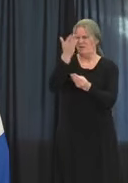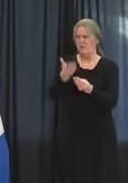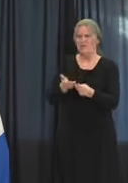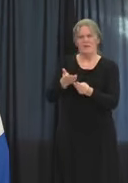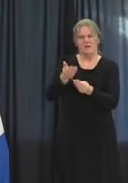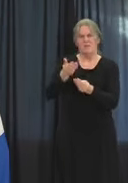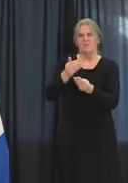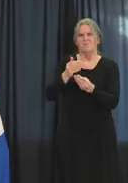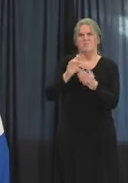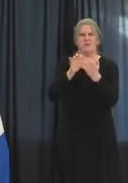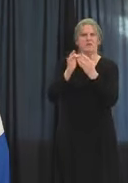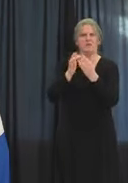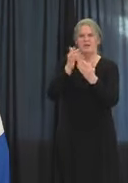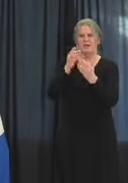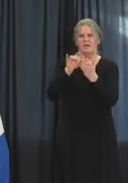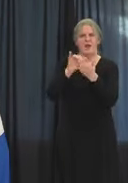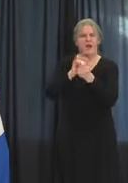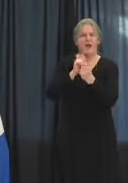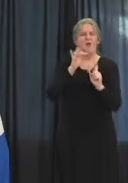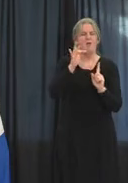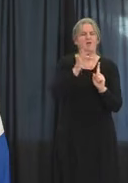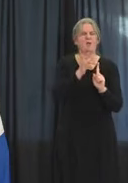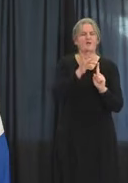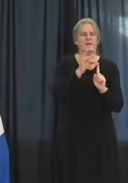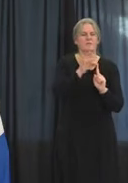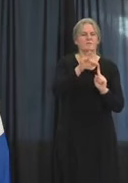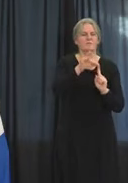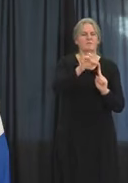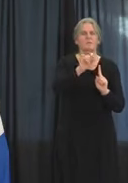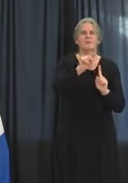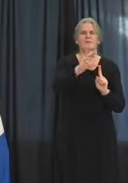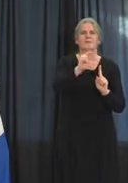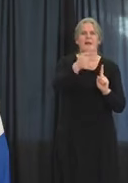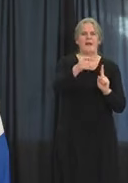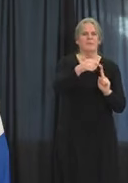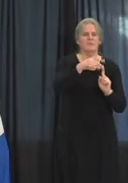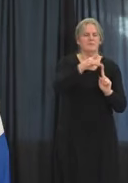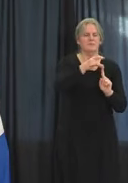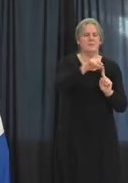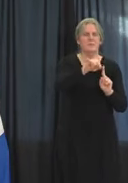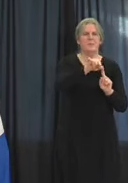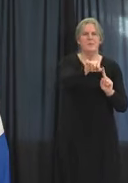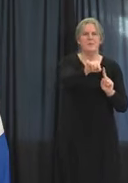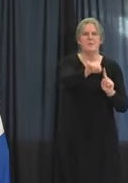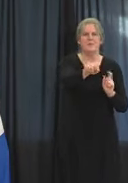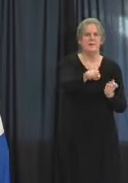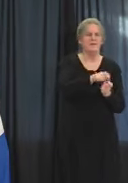provider updates, our public health guide, how contact tracing is done, what instructions are given, et